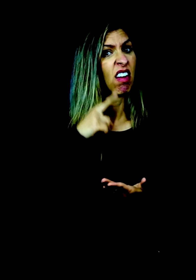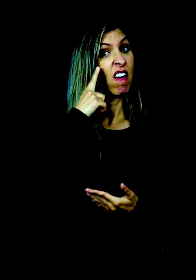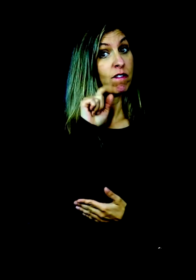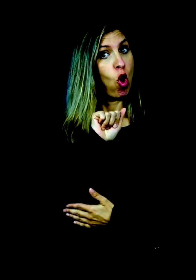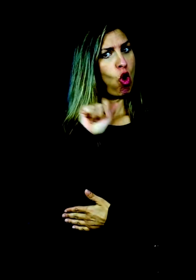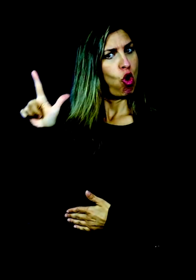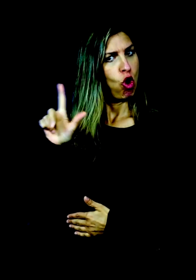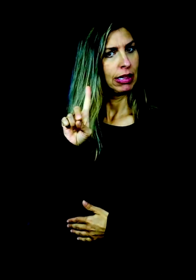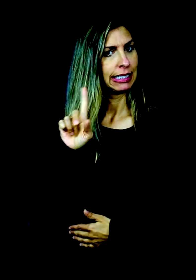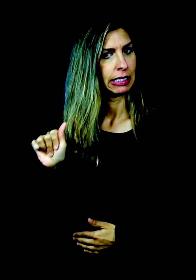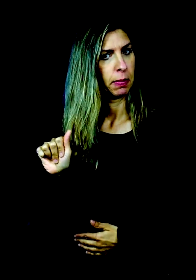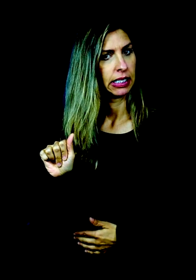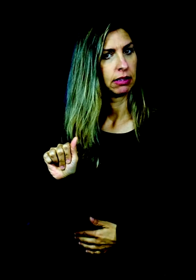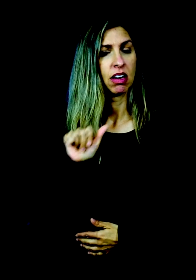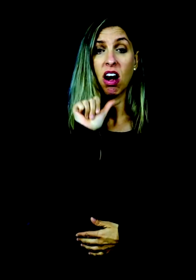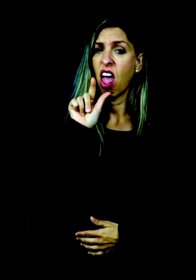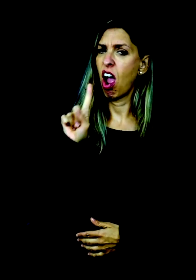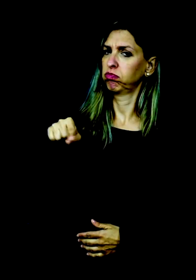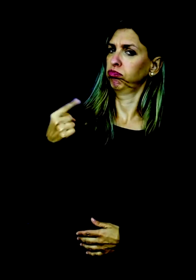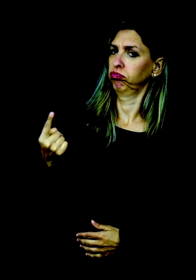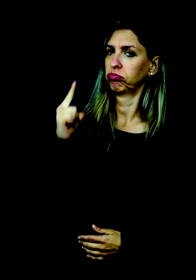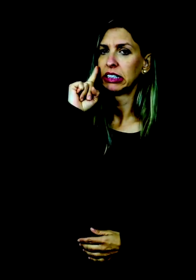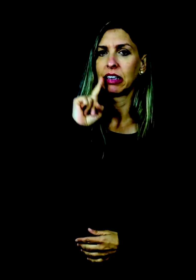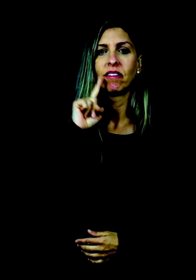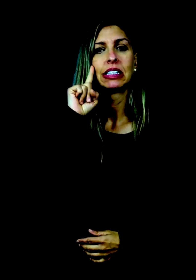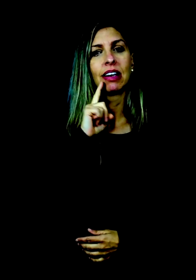of 3-5 years old or until they transition